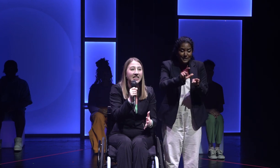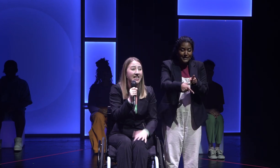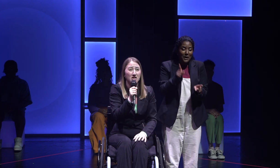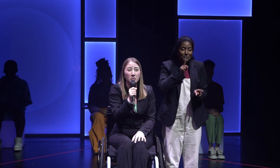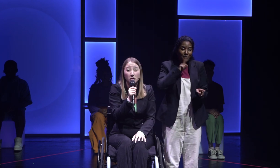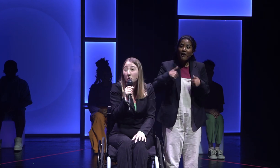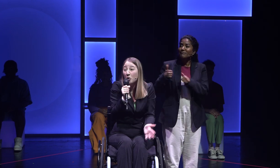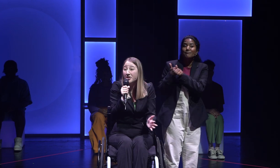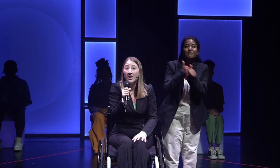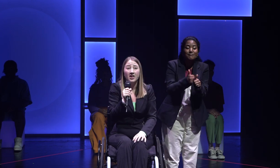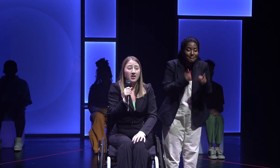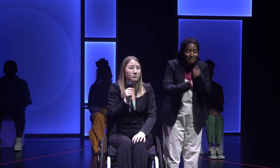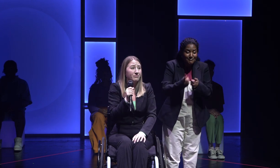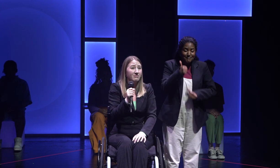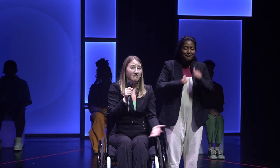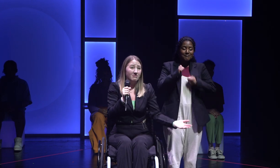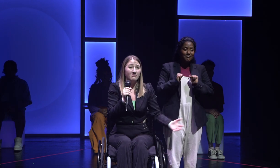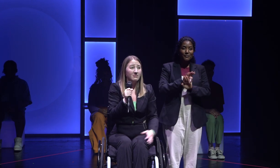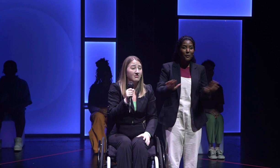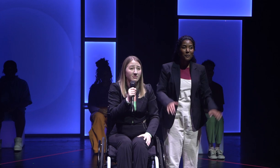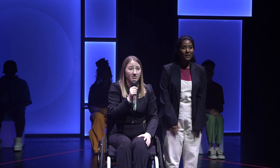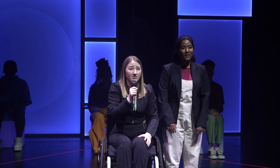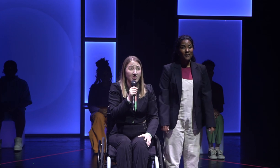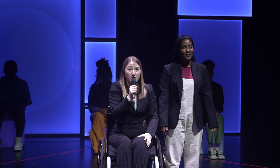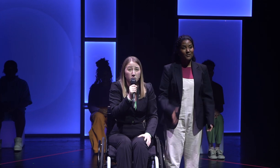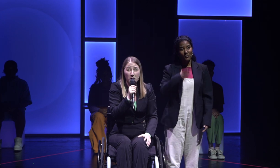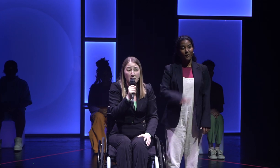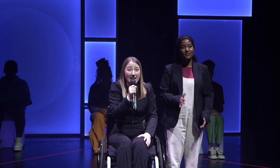feeling that you're doing something good. I just want to be